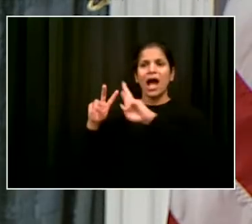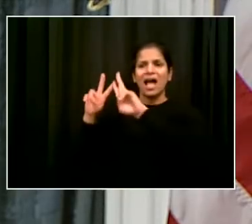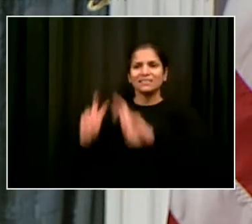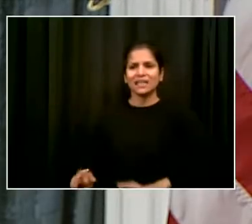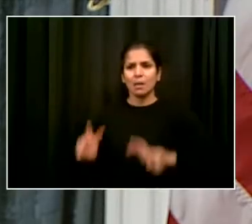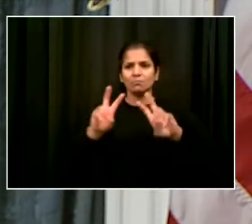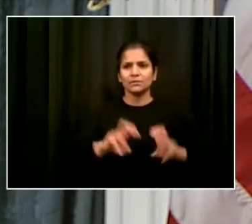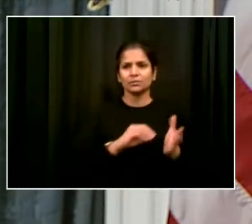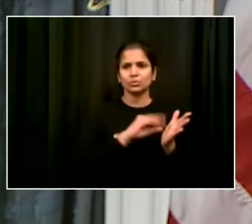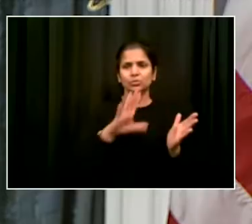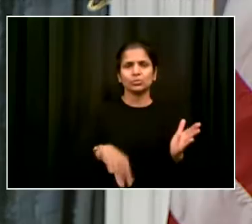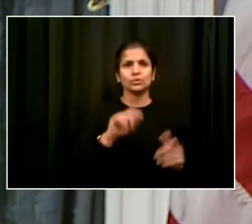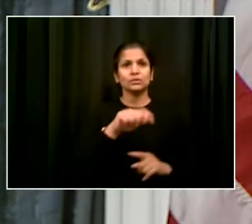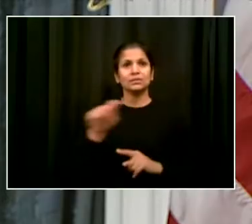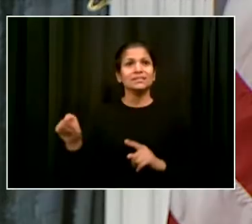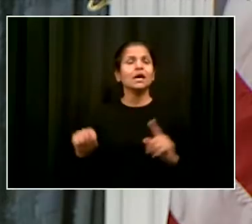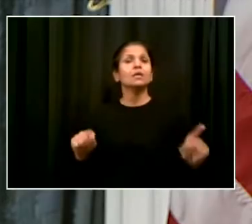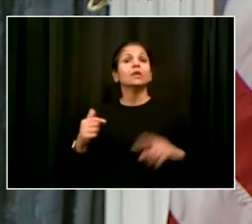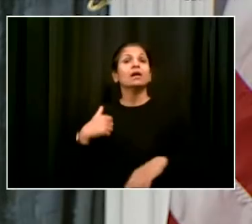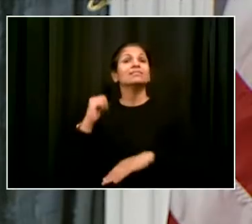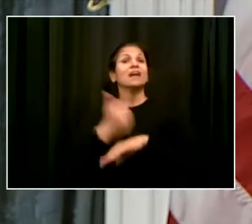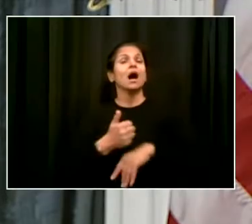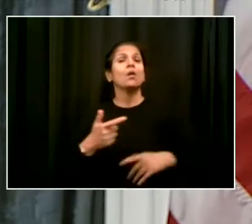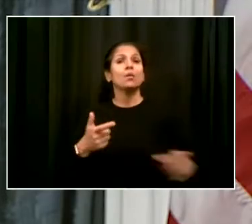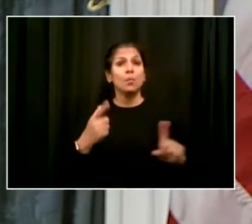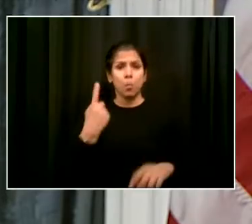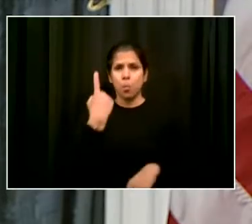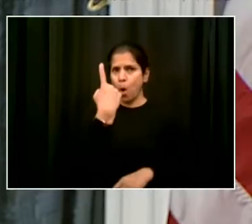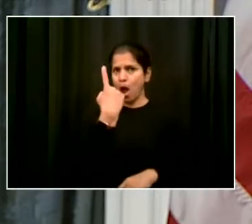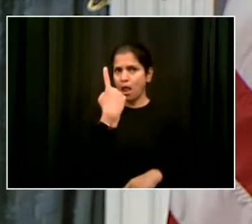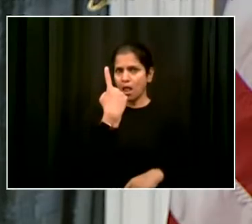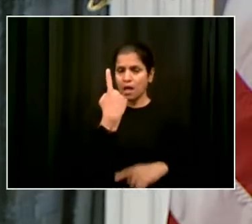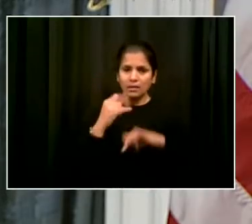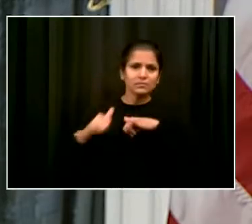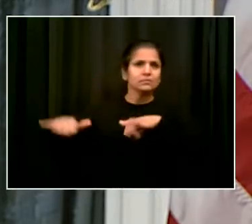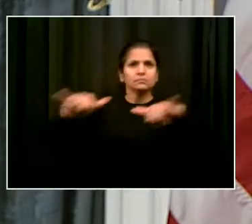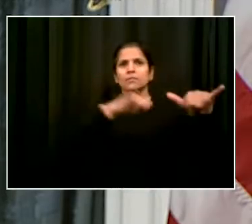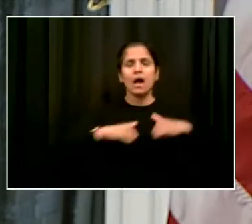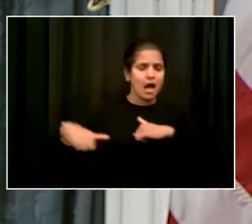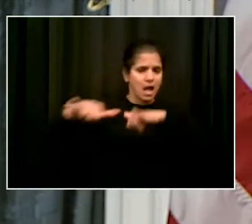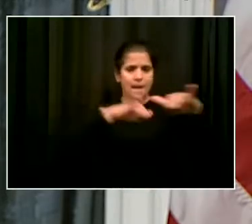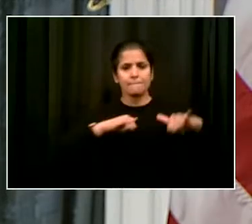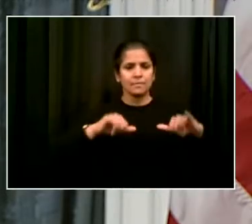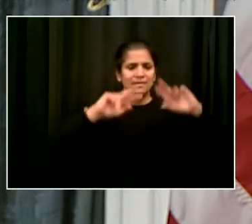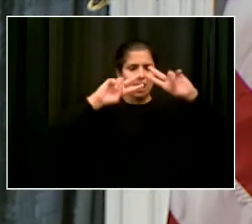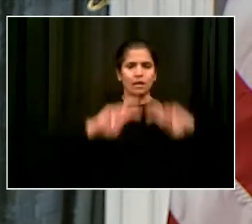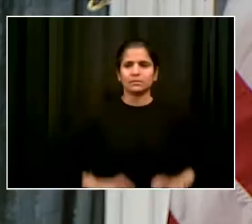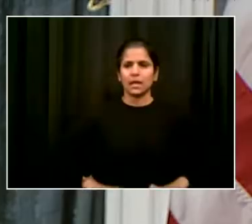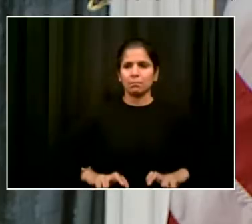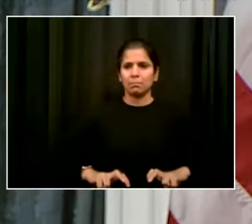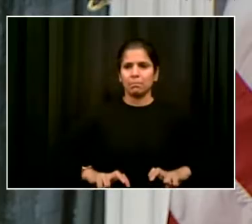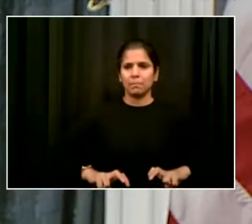ACROSS THE CITY MANY SCHOOLS HAVE MANY DIFFERENT KINDS OF LIMITED ASSESSMENTNT. S WHAT WE E ARE TALKING ABOUT IS HAVING A COMMONM ASSESSMENT THAT